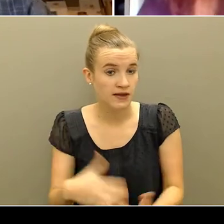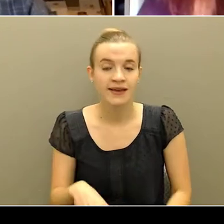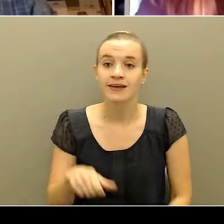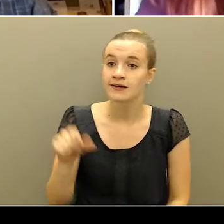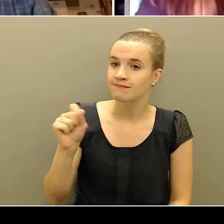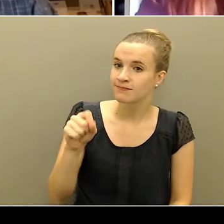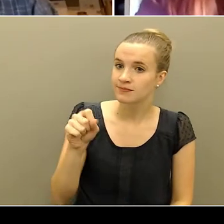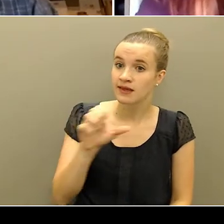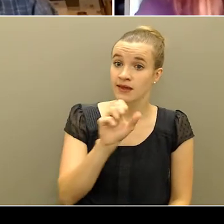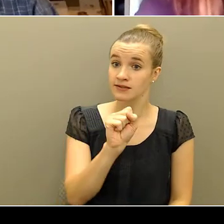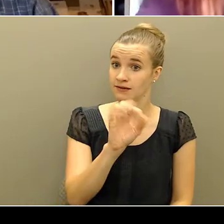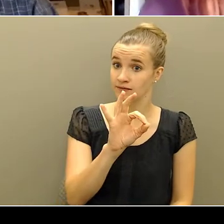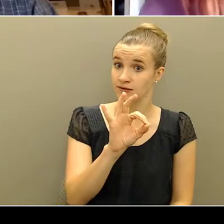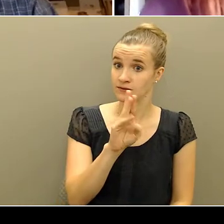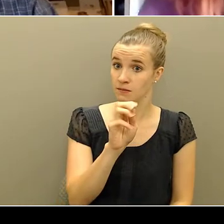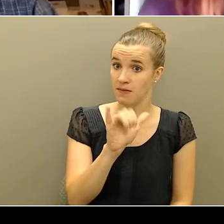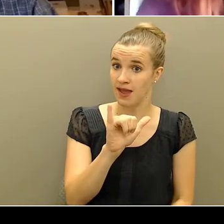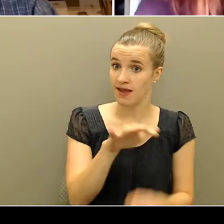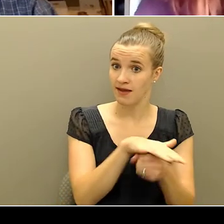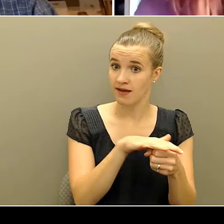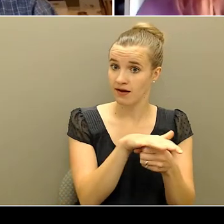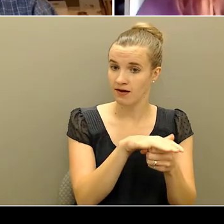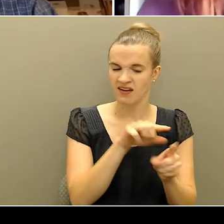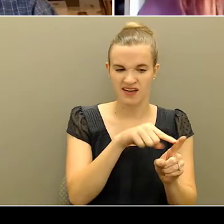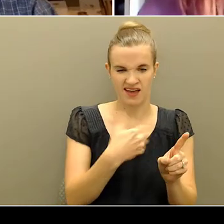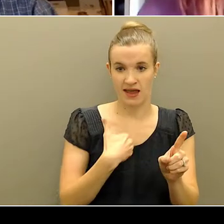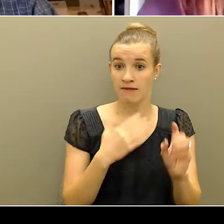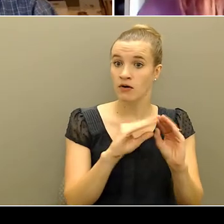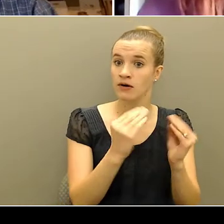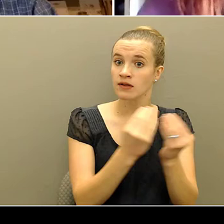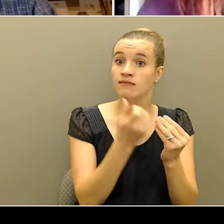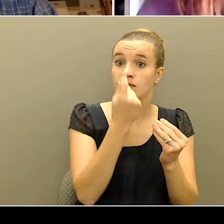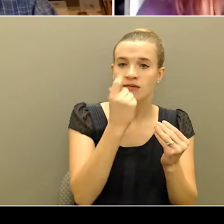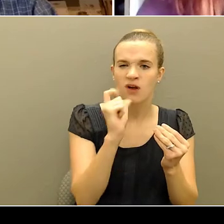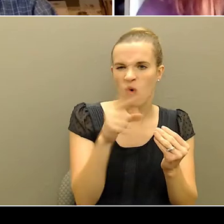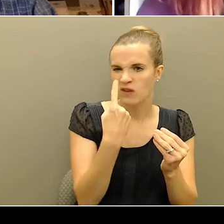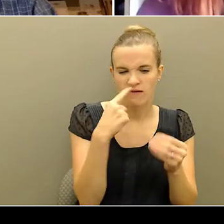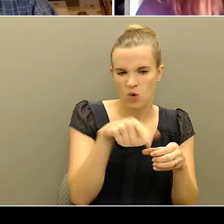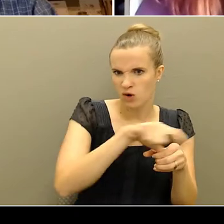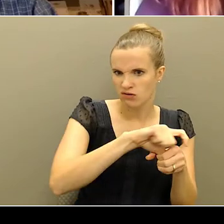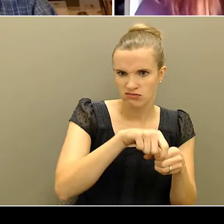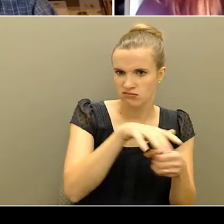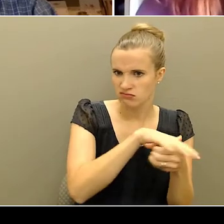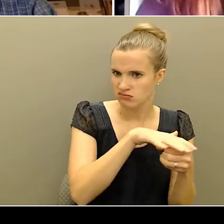things around the country, is the Environmental Traveling Companions. It